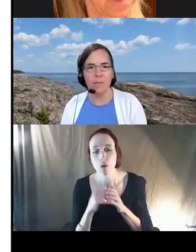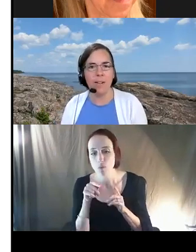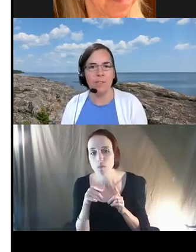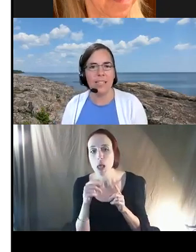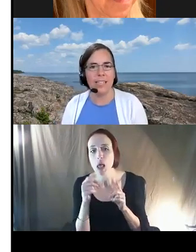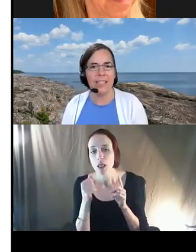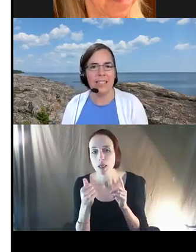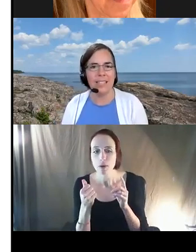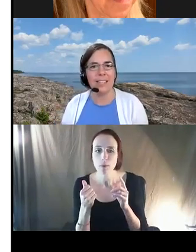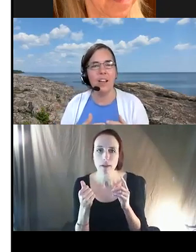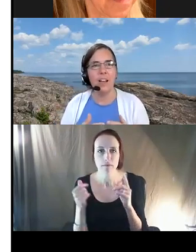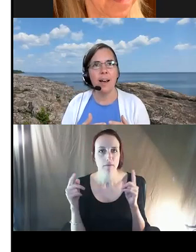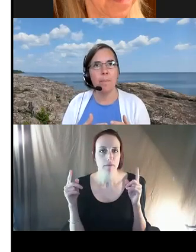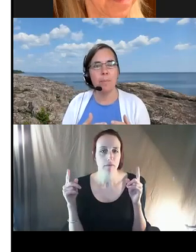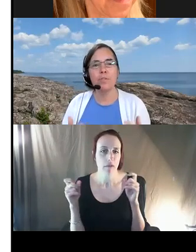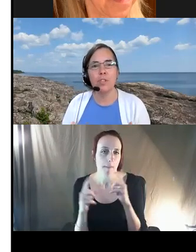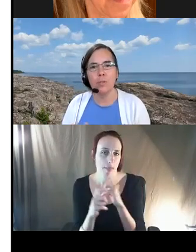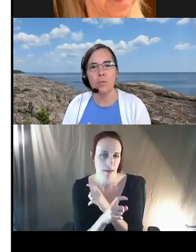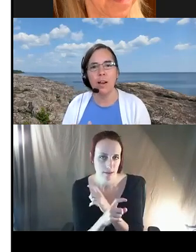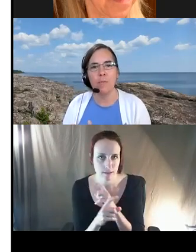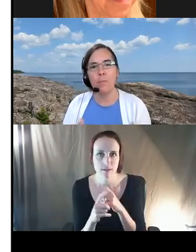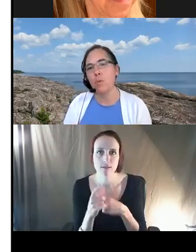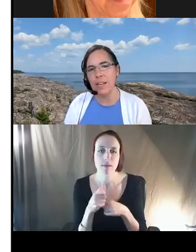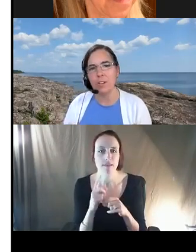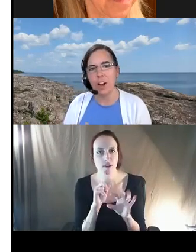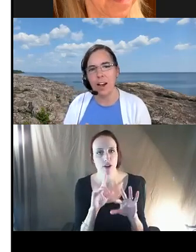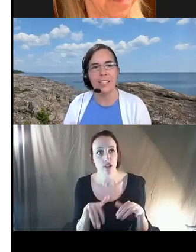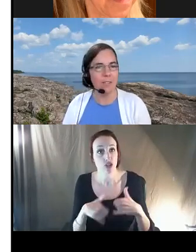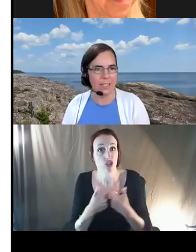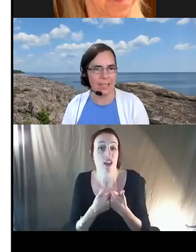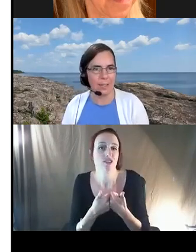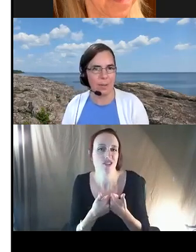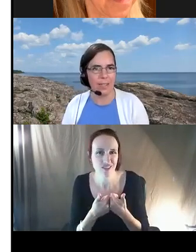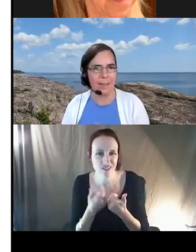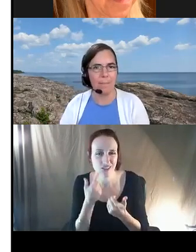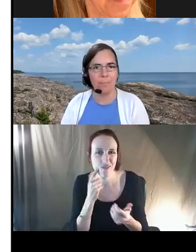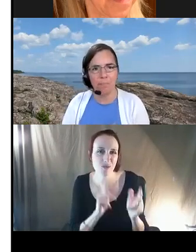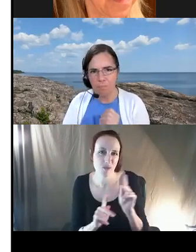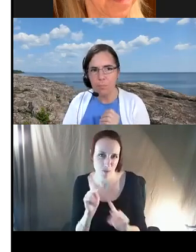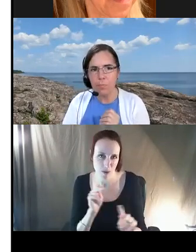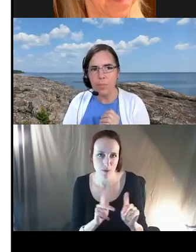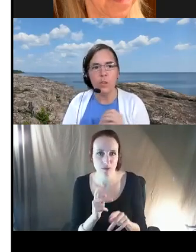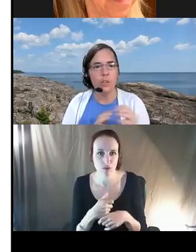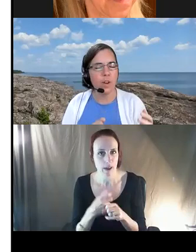involved in this pursuit of greater cognitive accessibility.